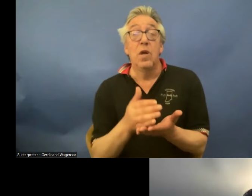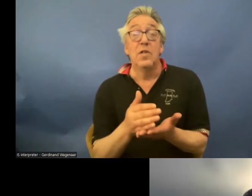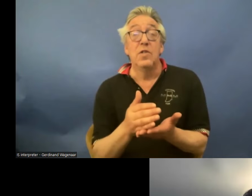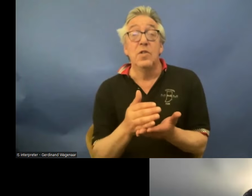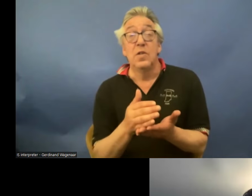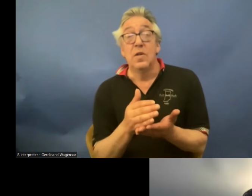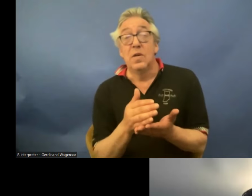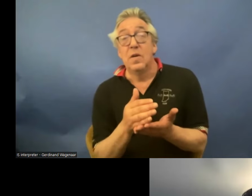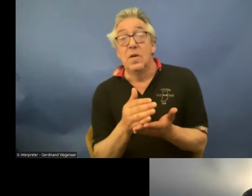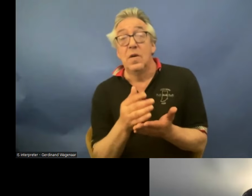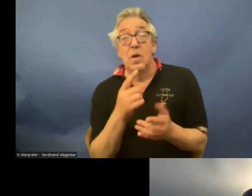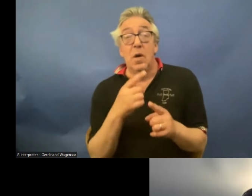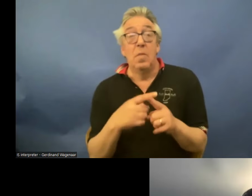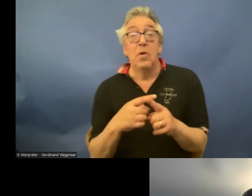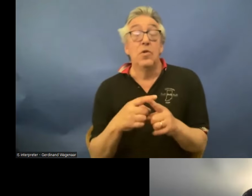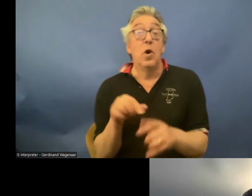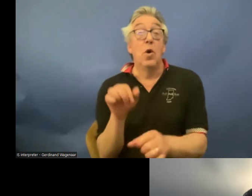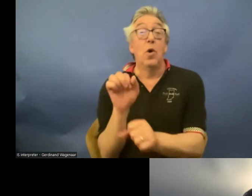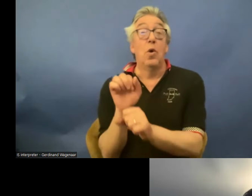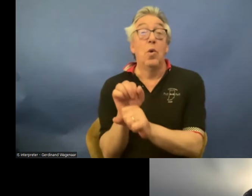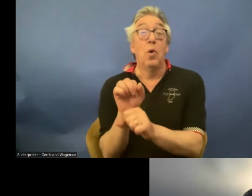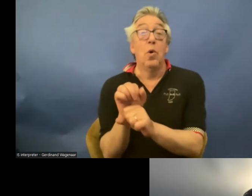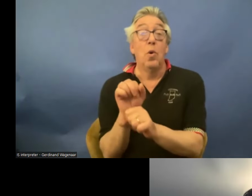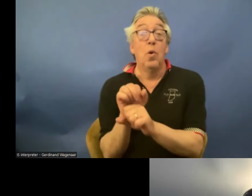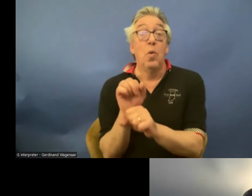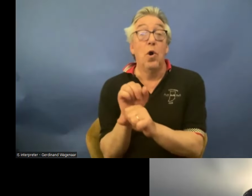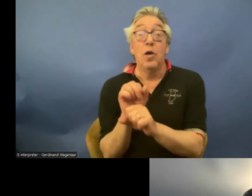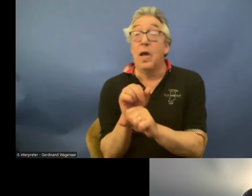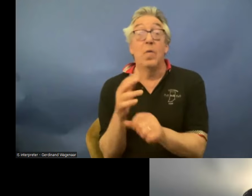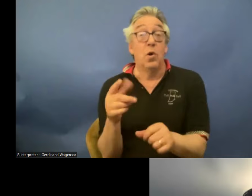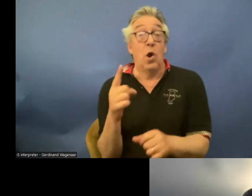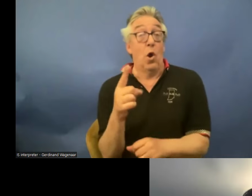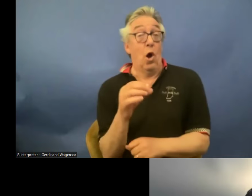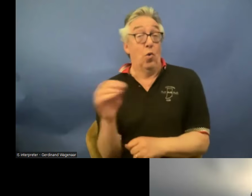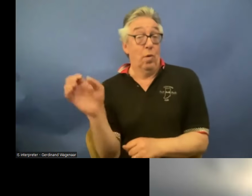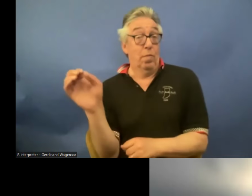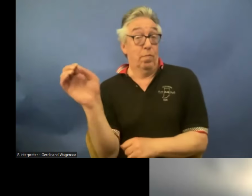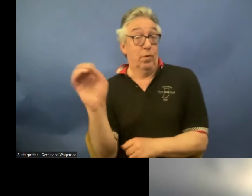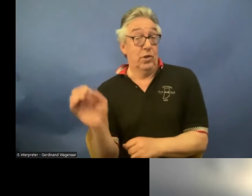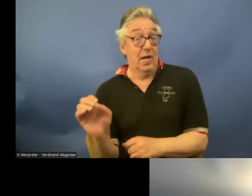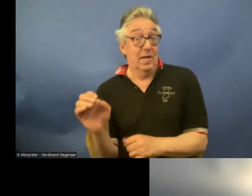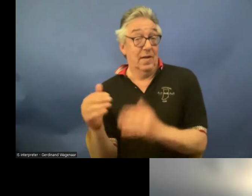as we are promoting social protection systems, as well, in these countries, and some of them are emerging in those countries.